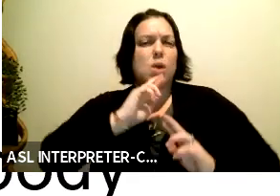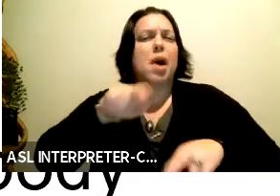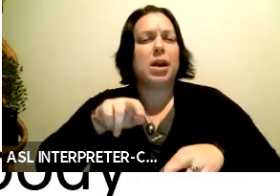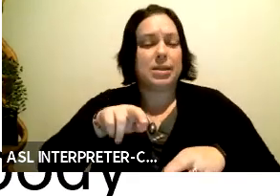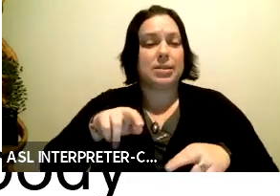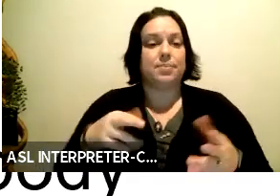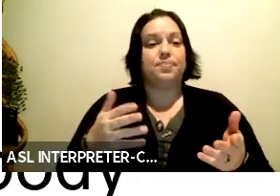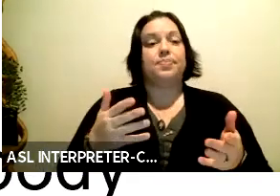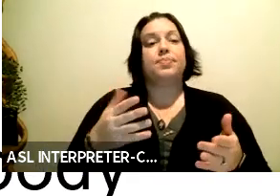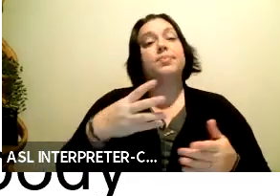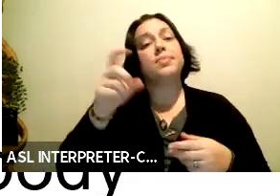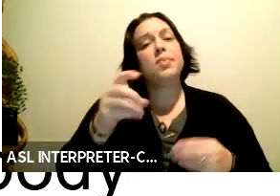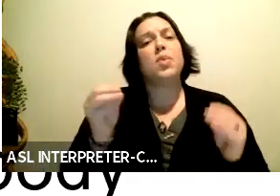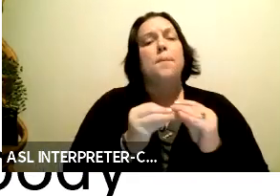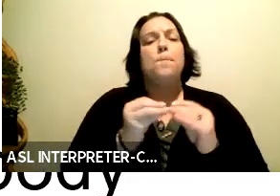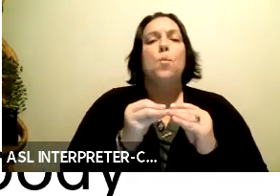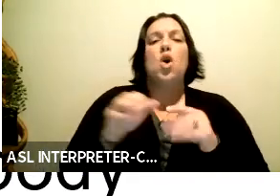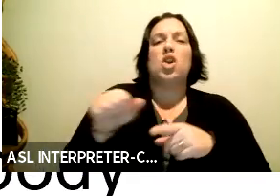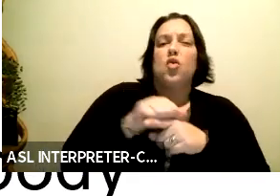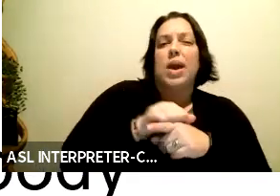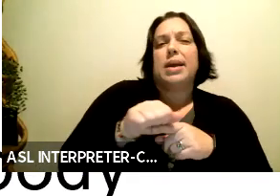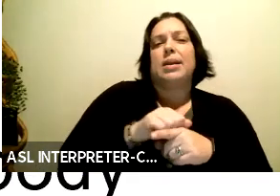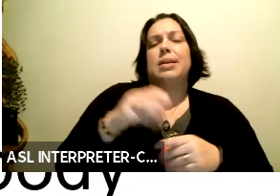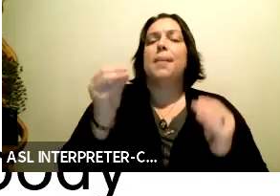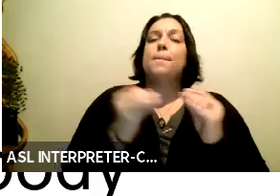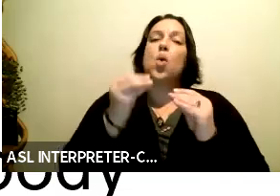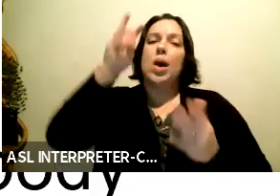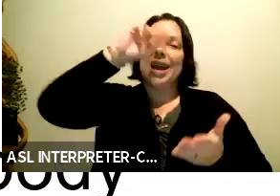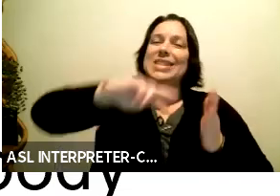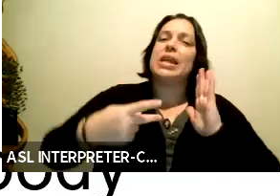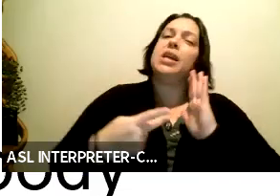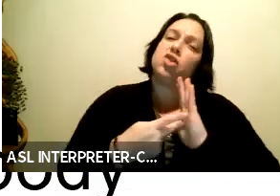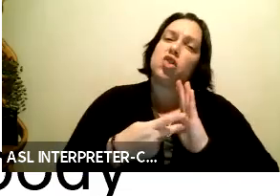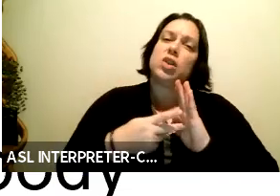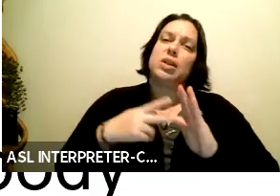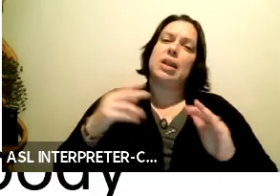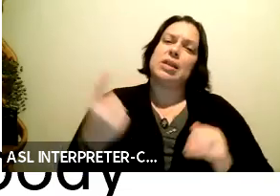also where there's more intention to always have somebody focused on the community needs within a